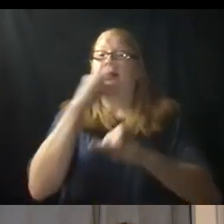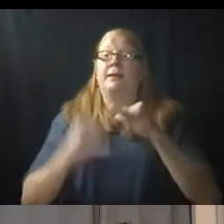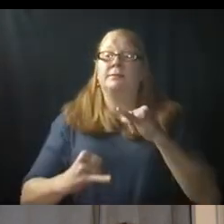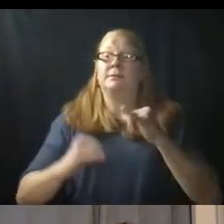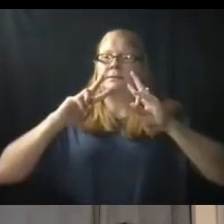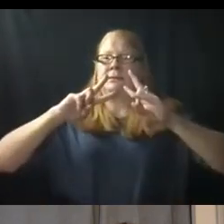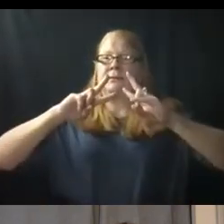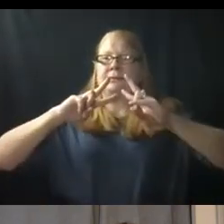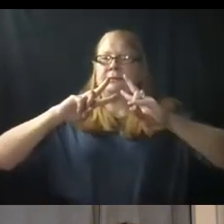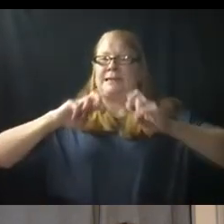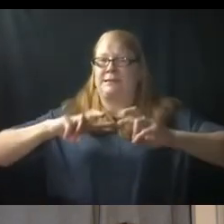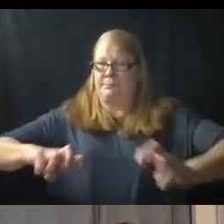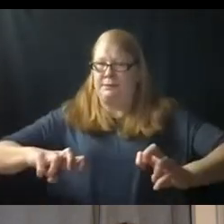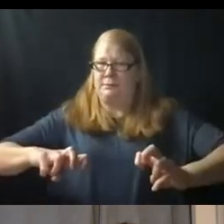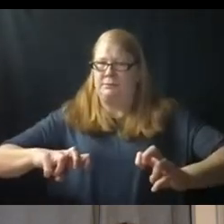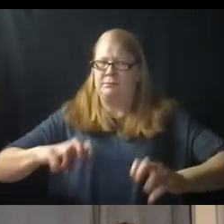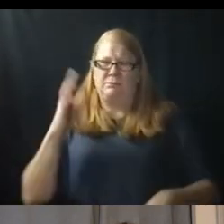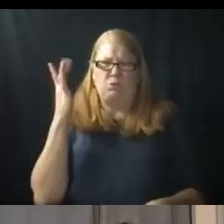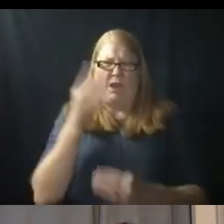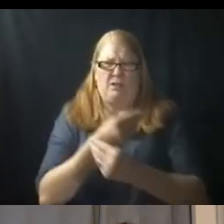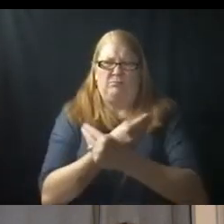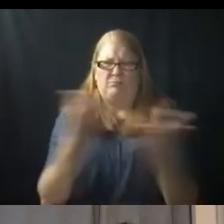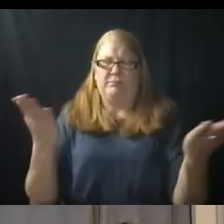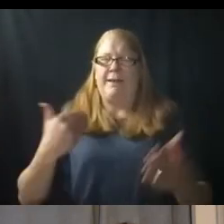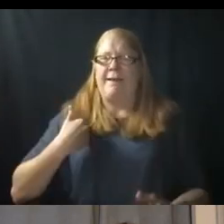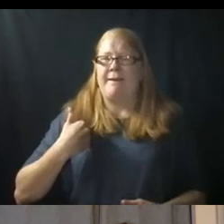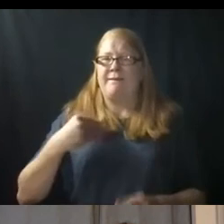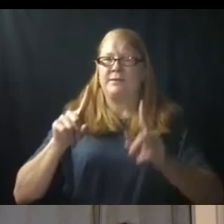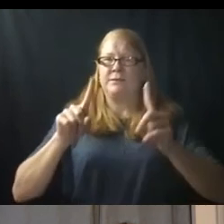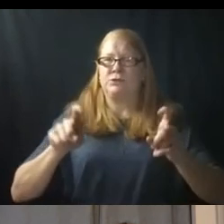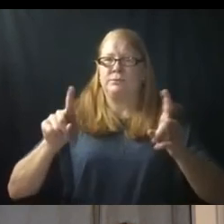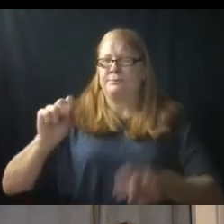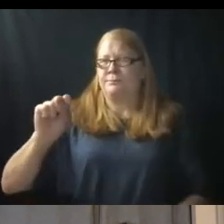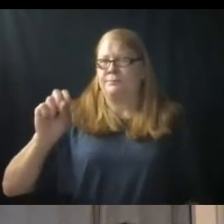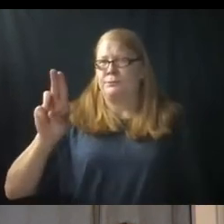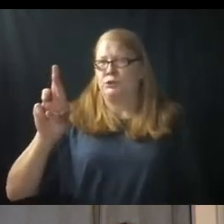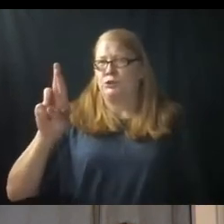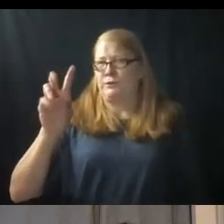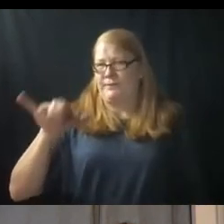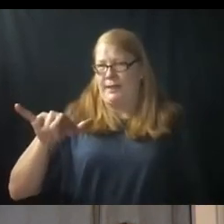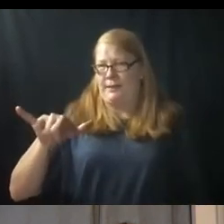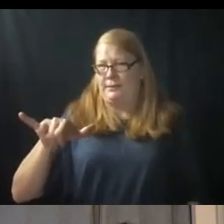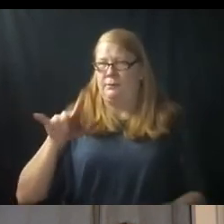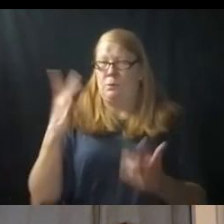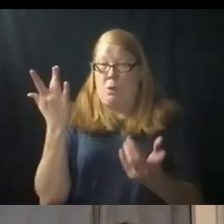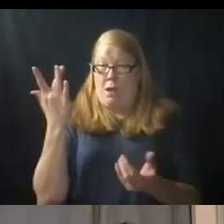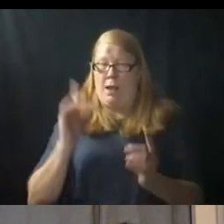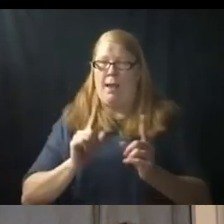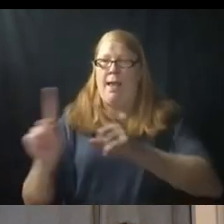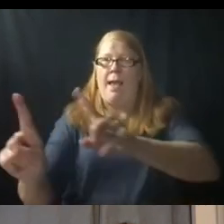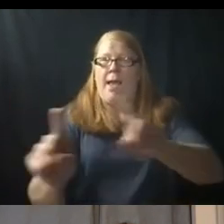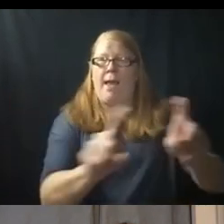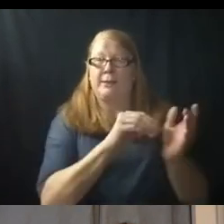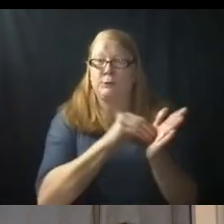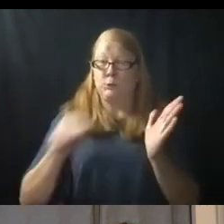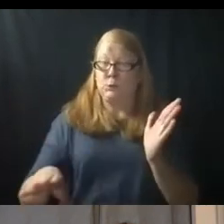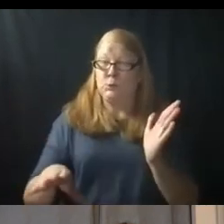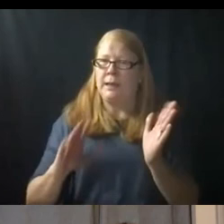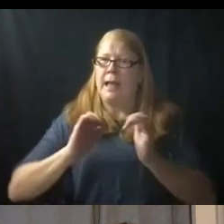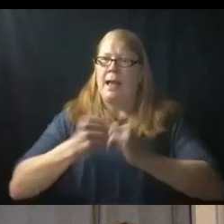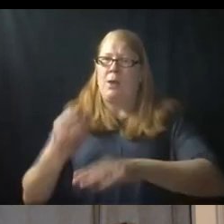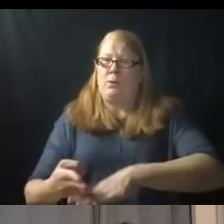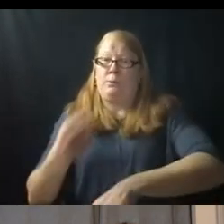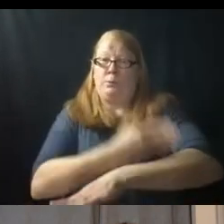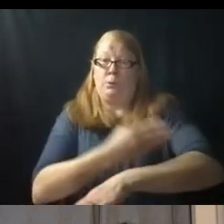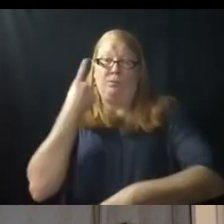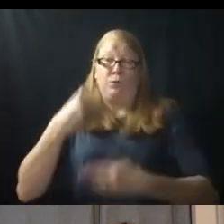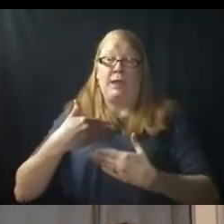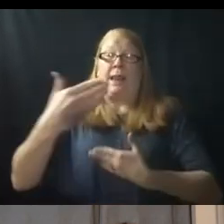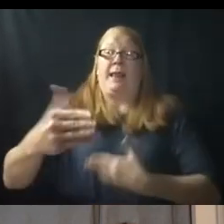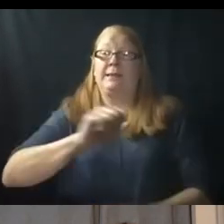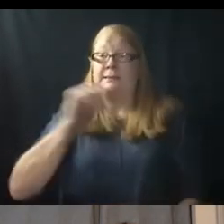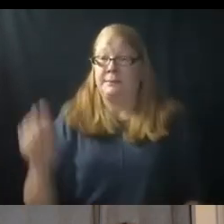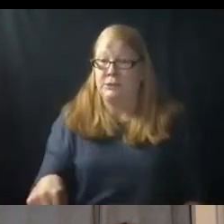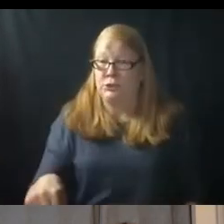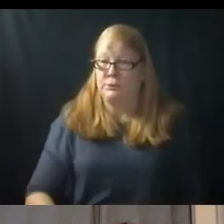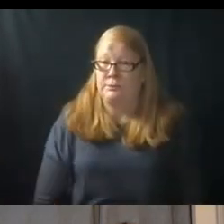Lastly, for assessments, we distributed a survey to ask the students how we can improve the course for the next semester.